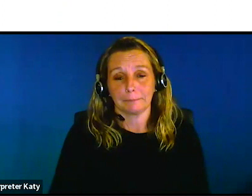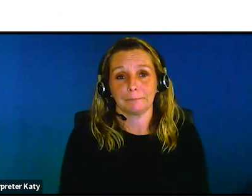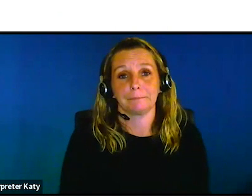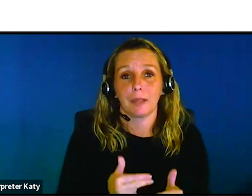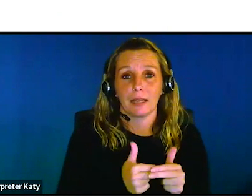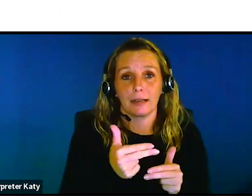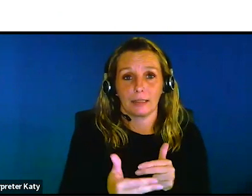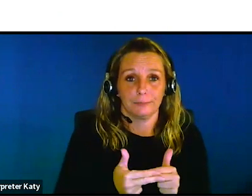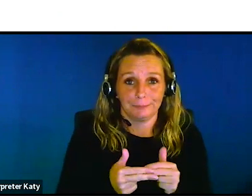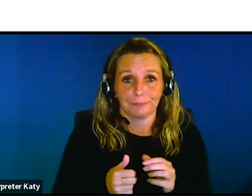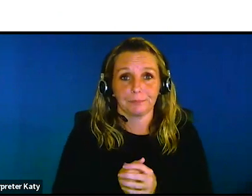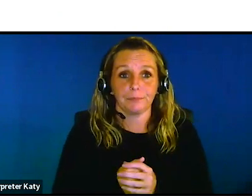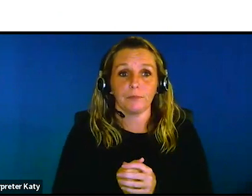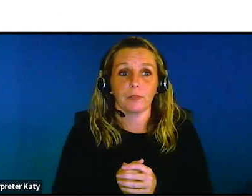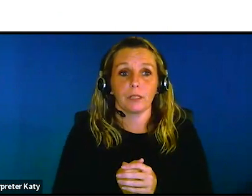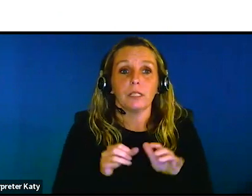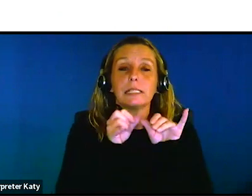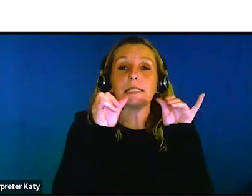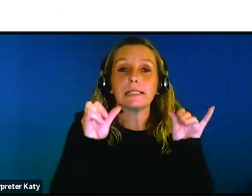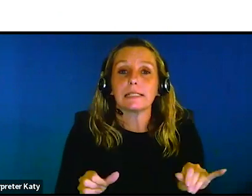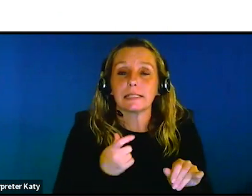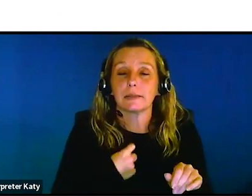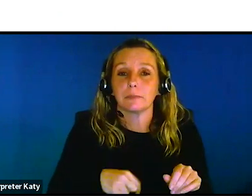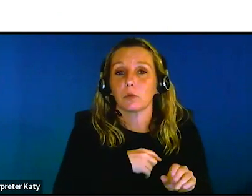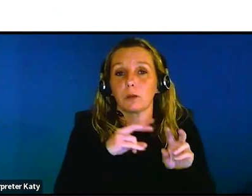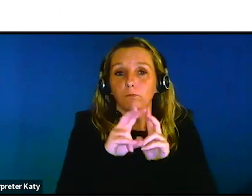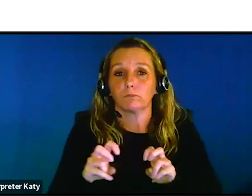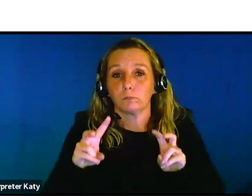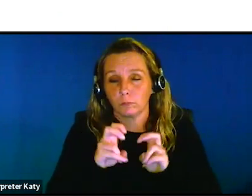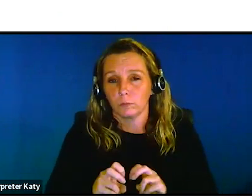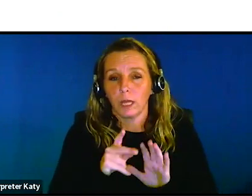When we look at our systems, we have to look at the policies.